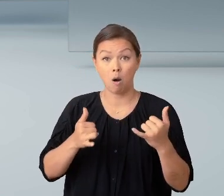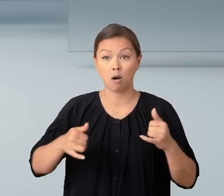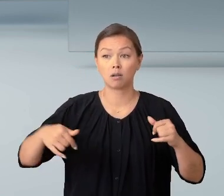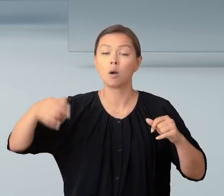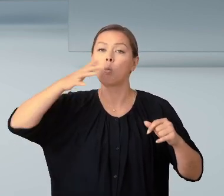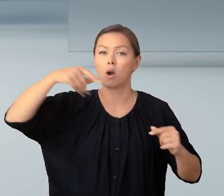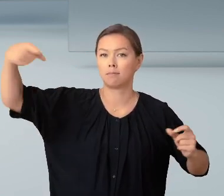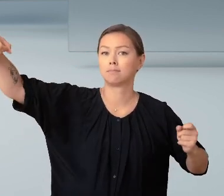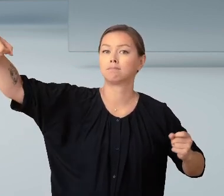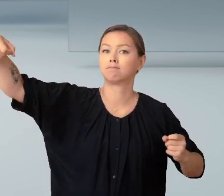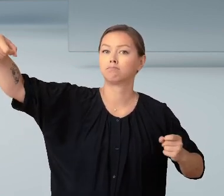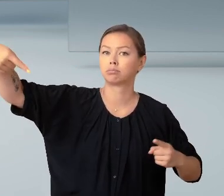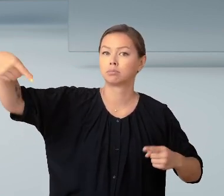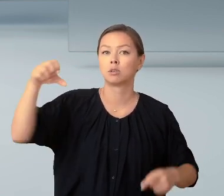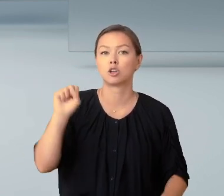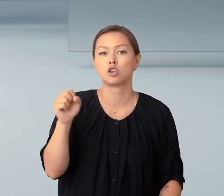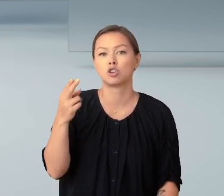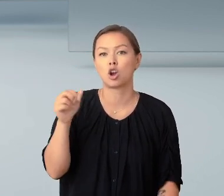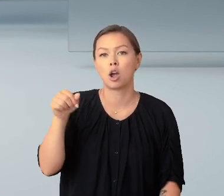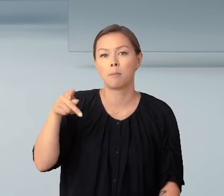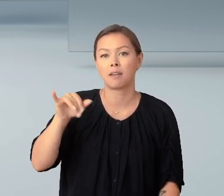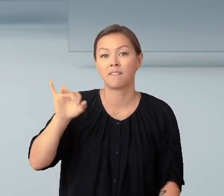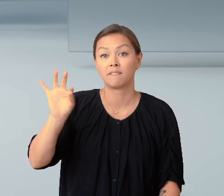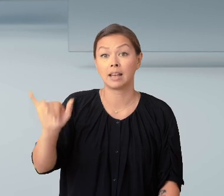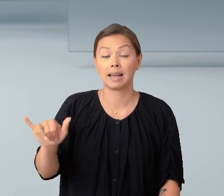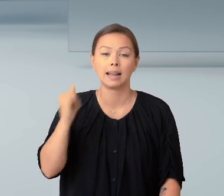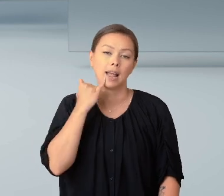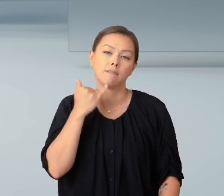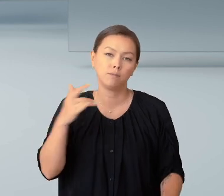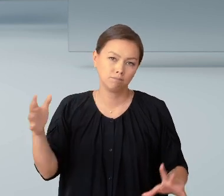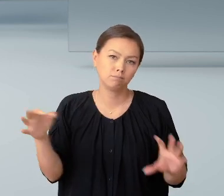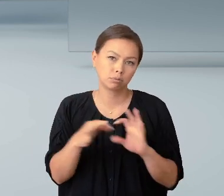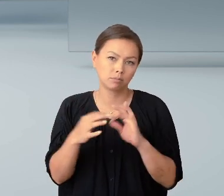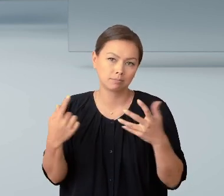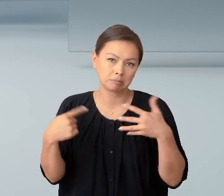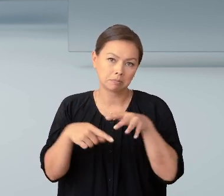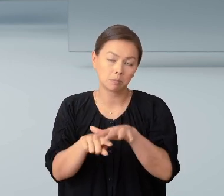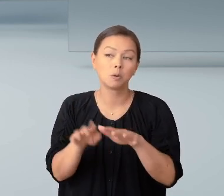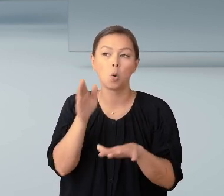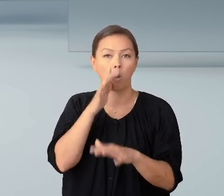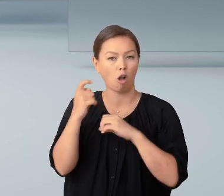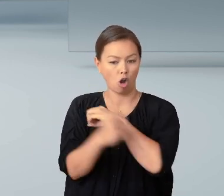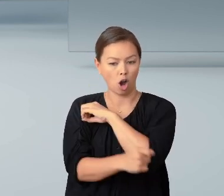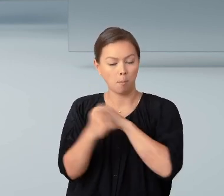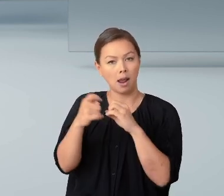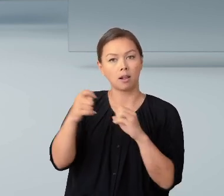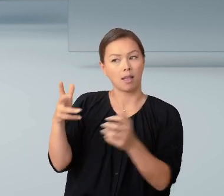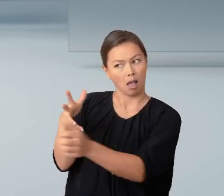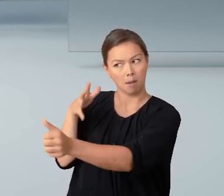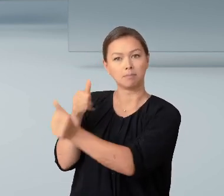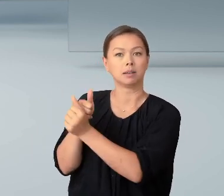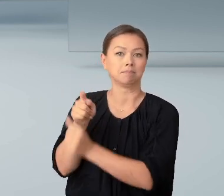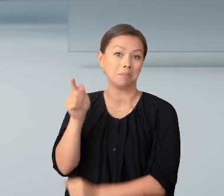to Shopify if you're integrated with Shopify and the catalogs.